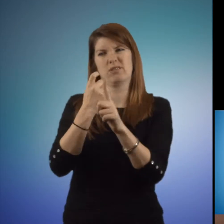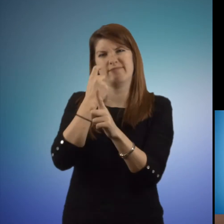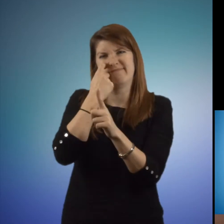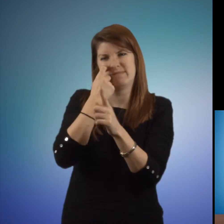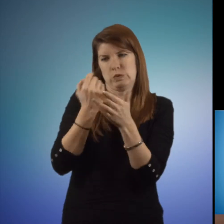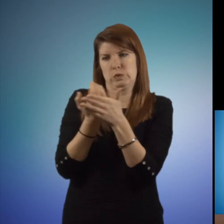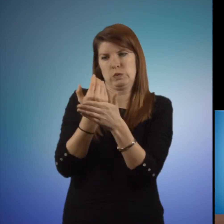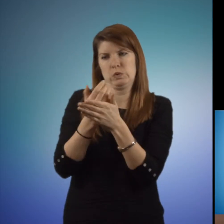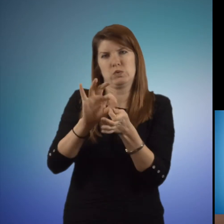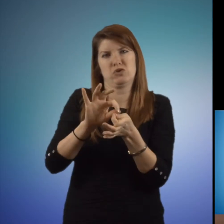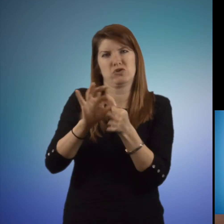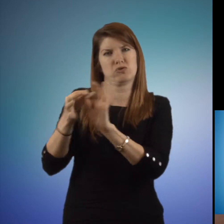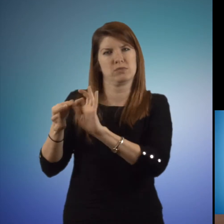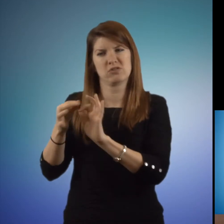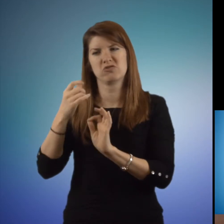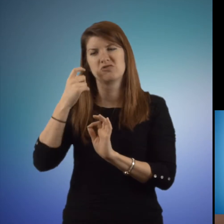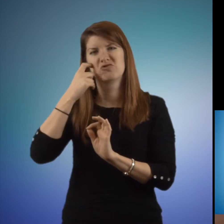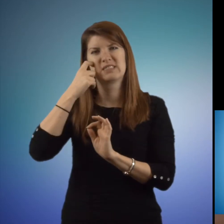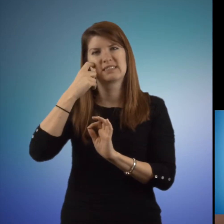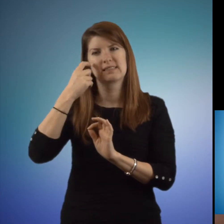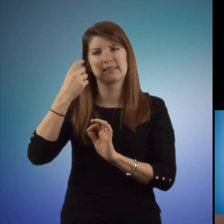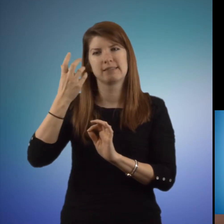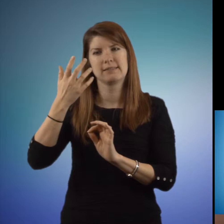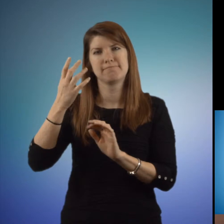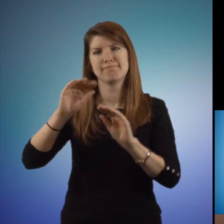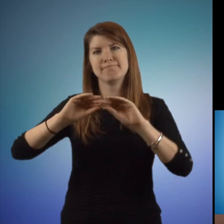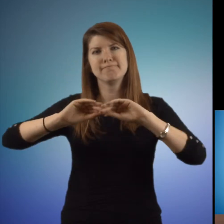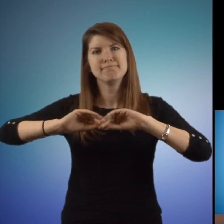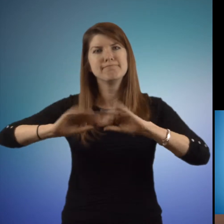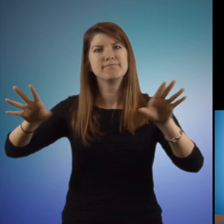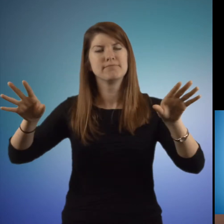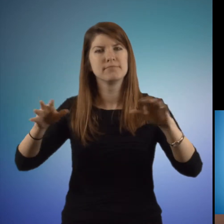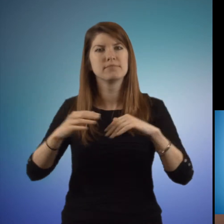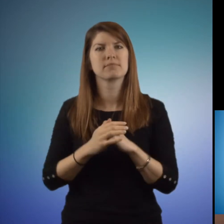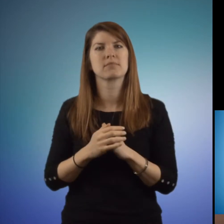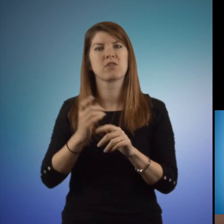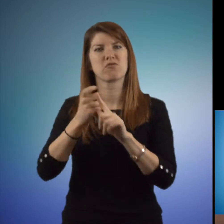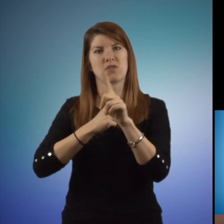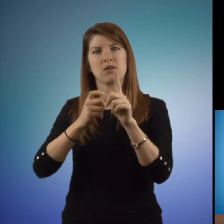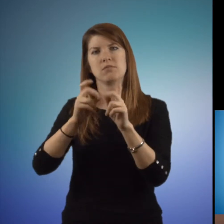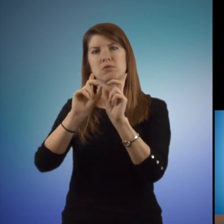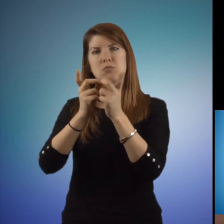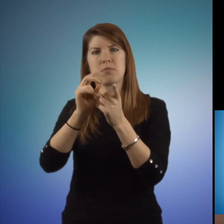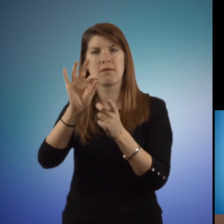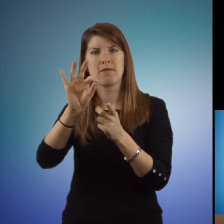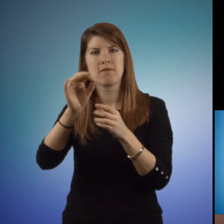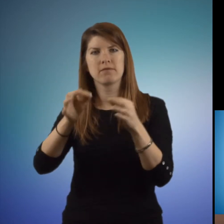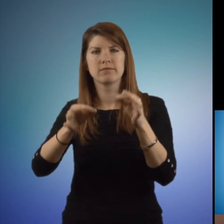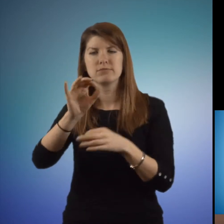that was recently sent out from the Departments of Justice and the Department